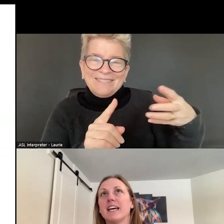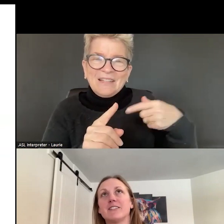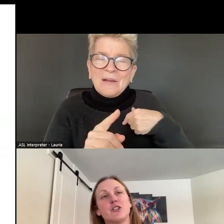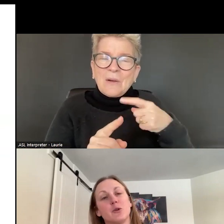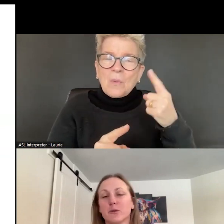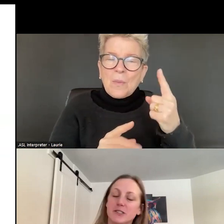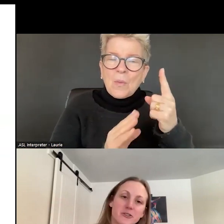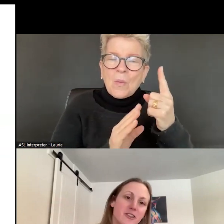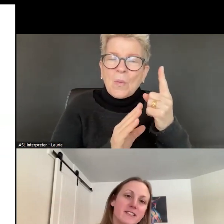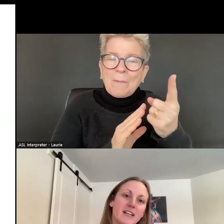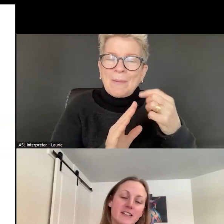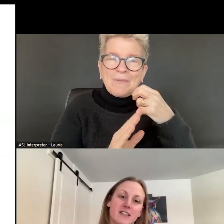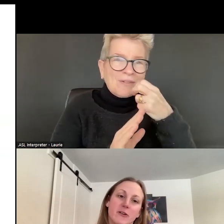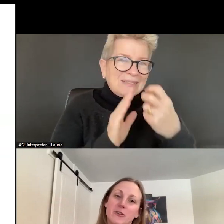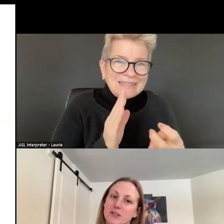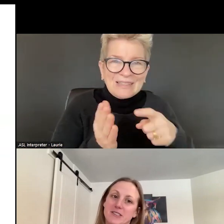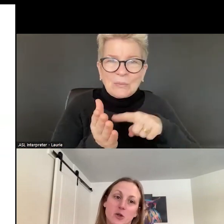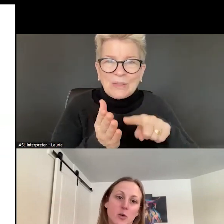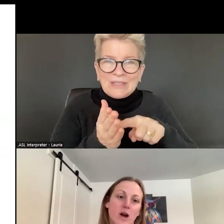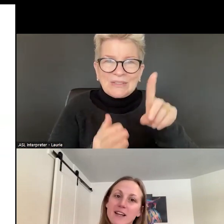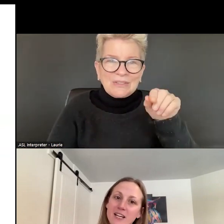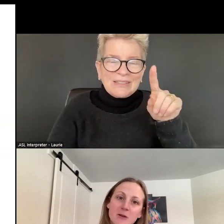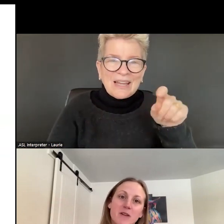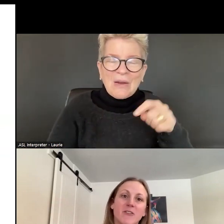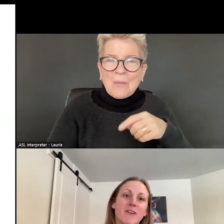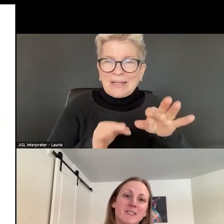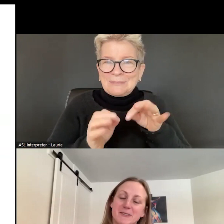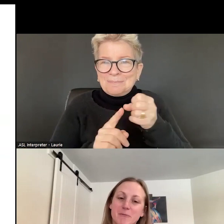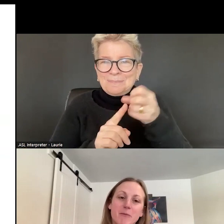get into the research and the data to tell you just who I am. And a lot of this was in my